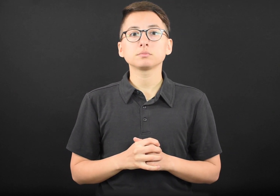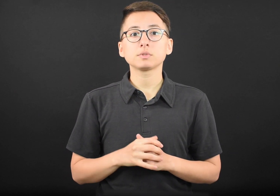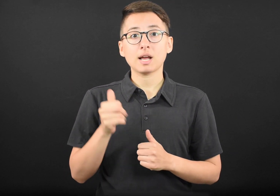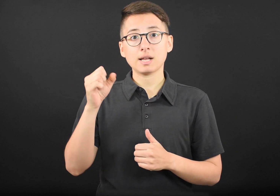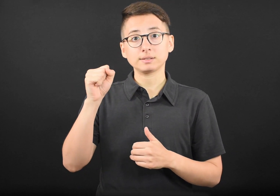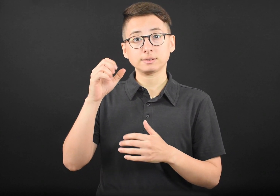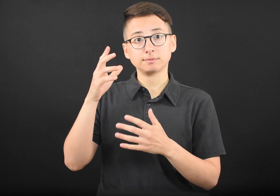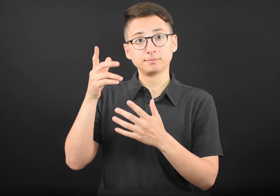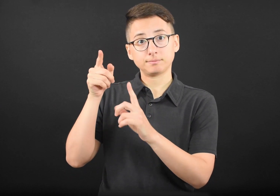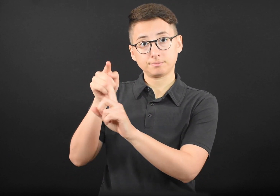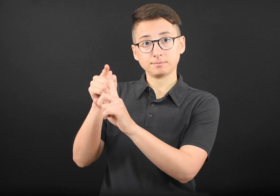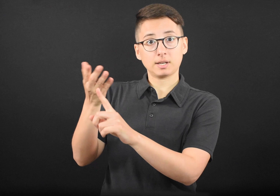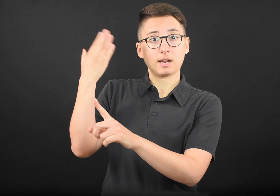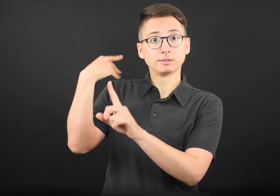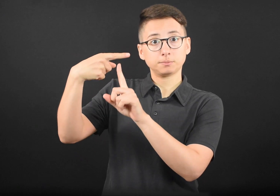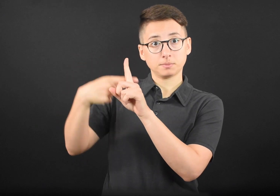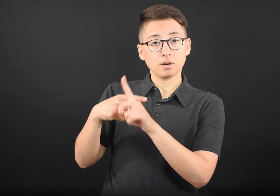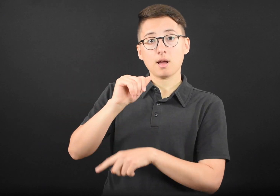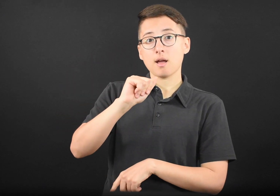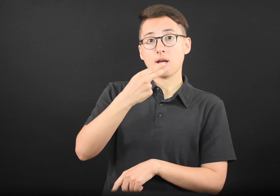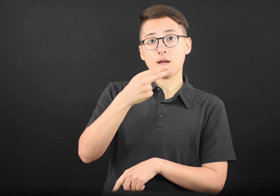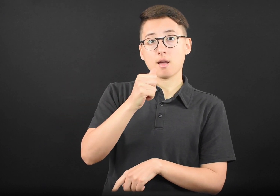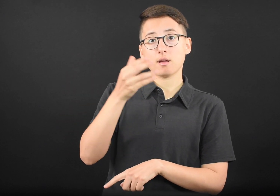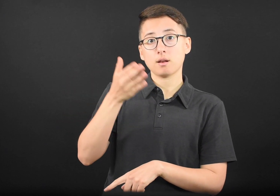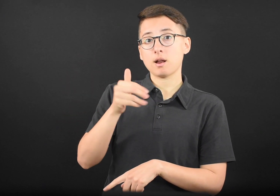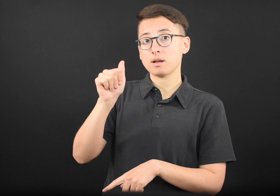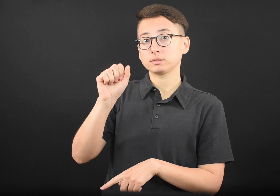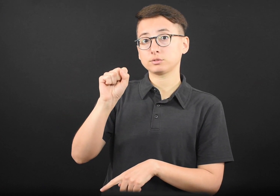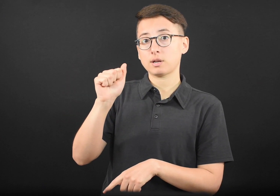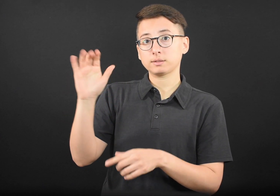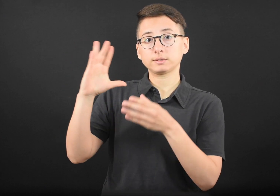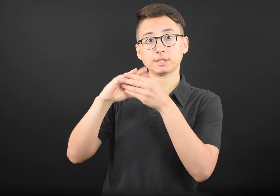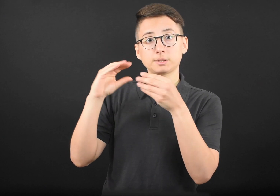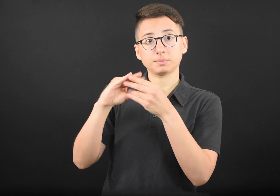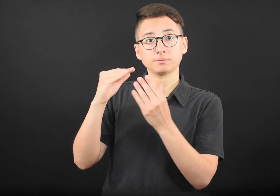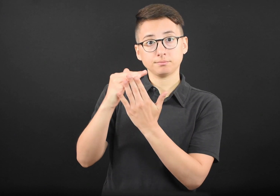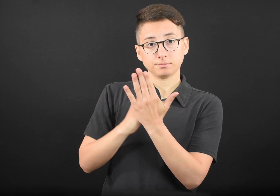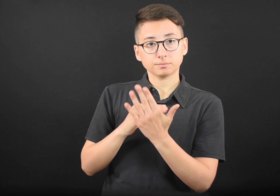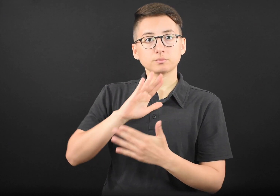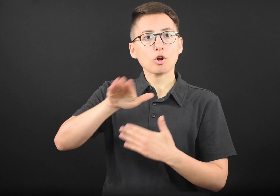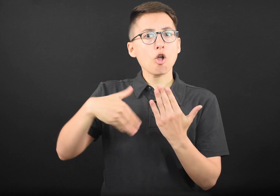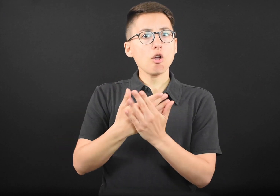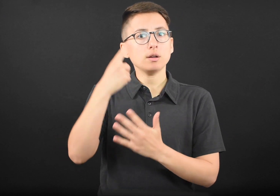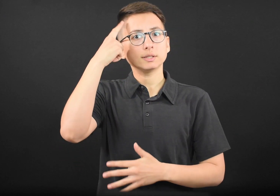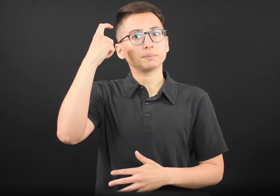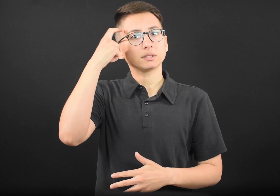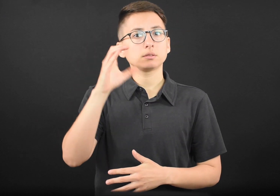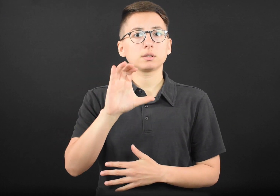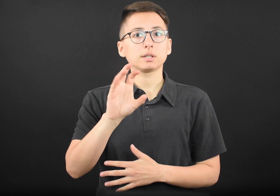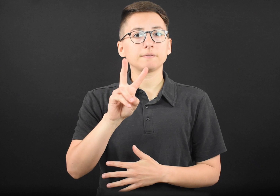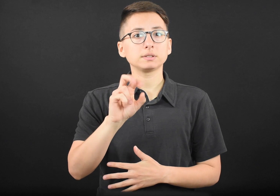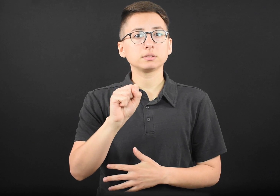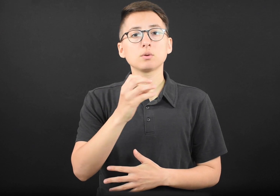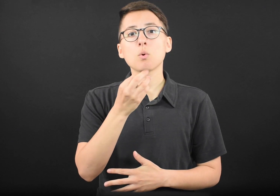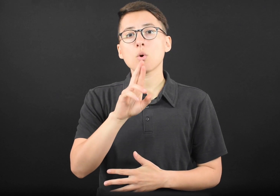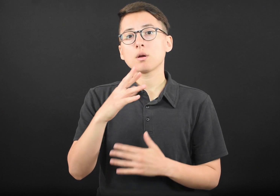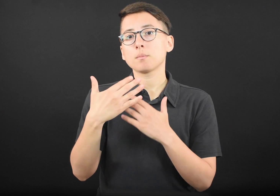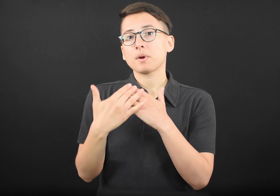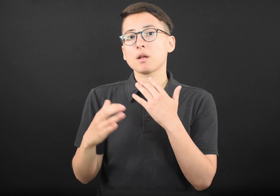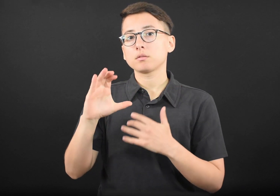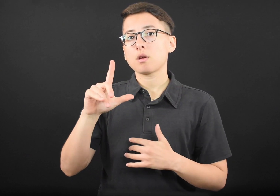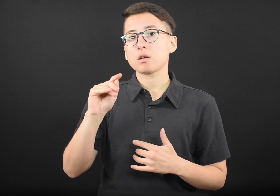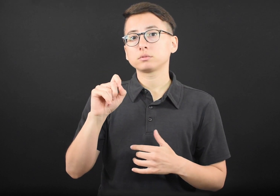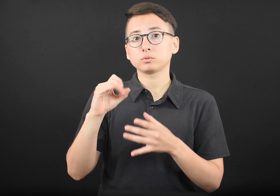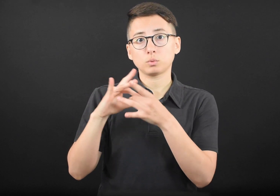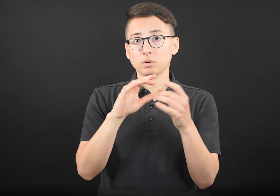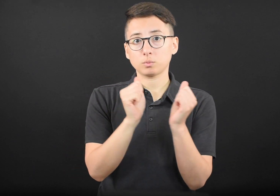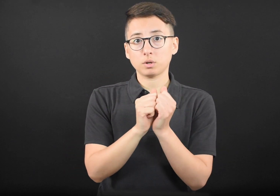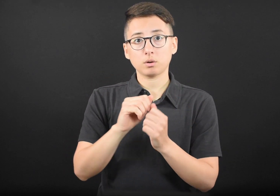As detailed in last month’s AHA/ASA statement, all suspected CVST or blood clots associated